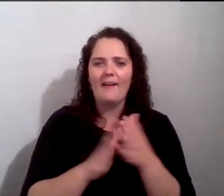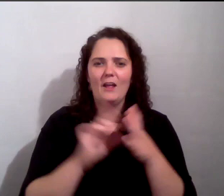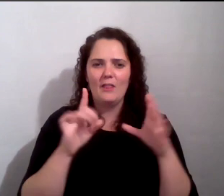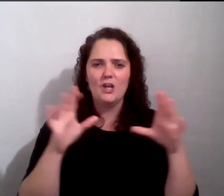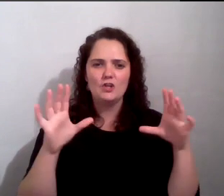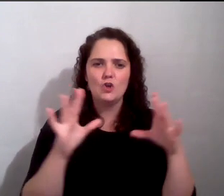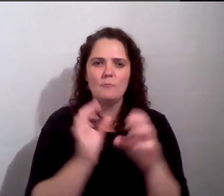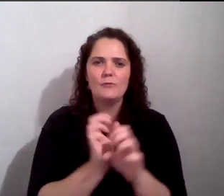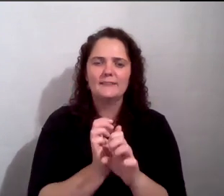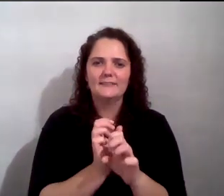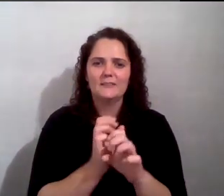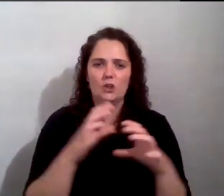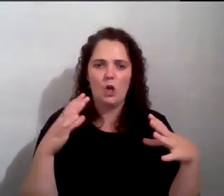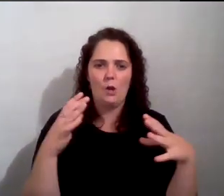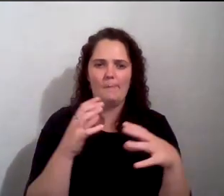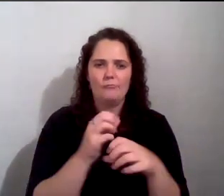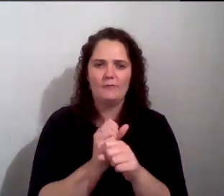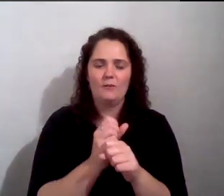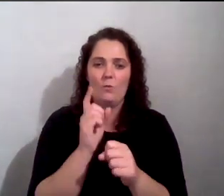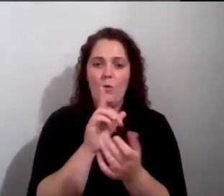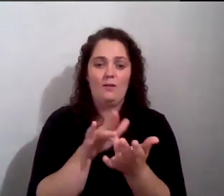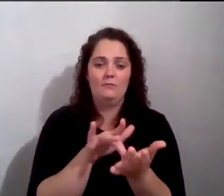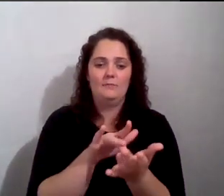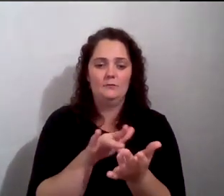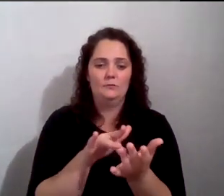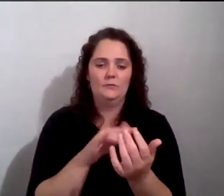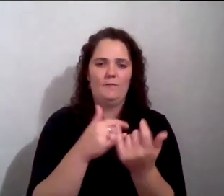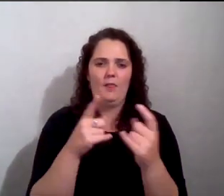a way that they can sort of well they compress, in a kind of way, whatever it is